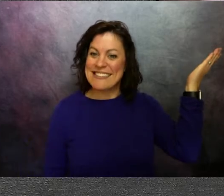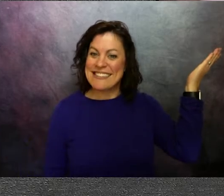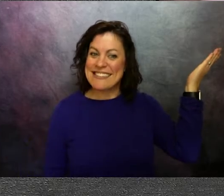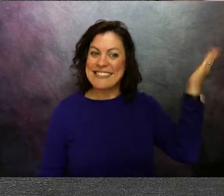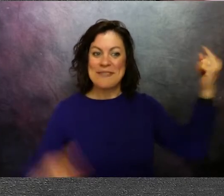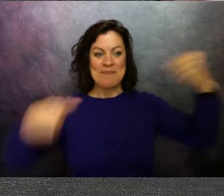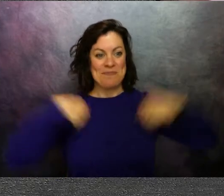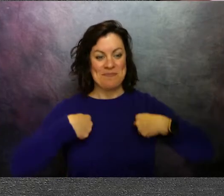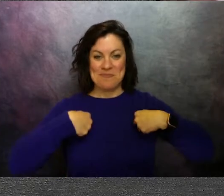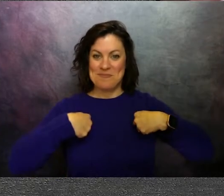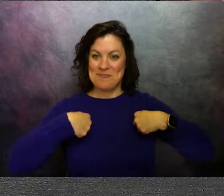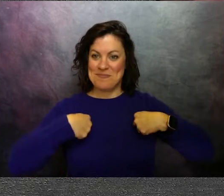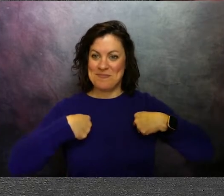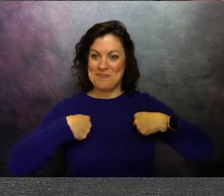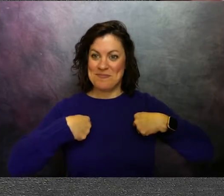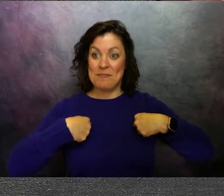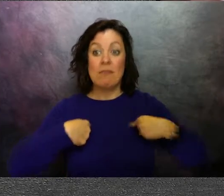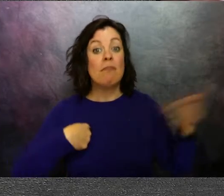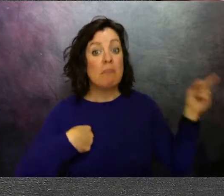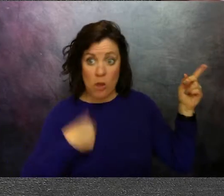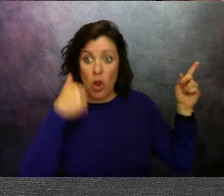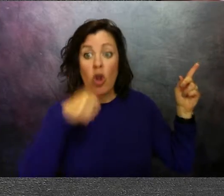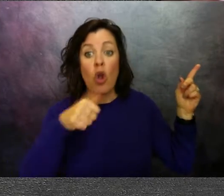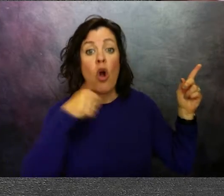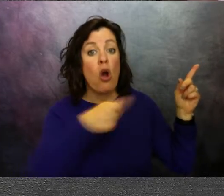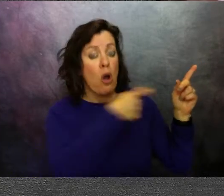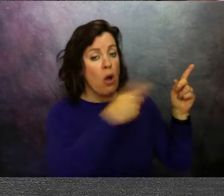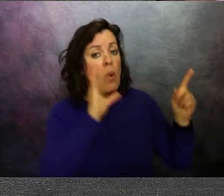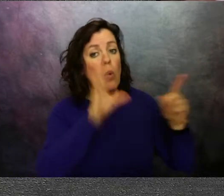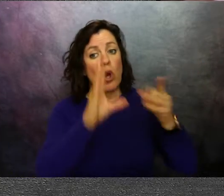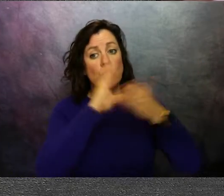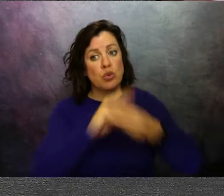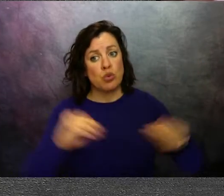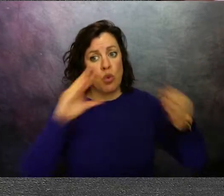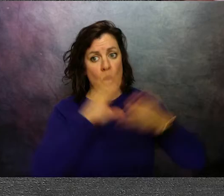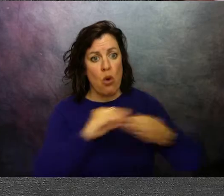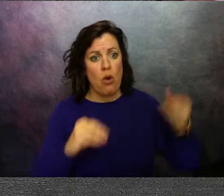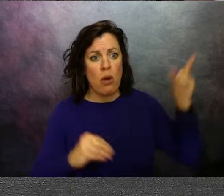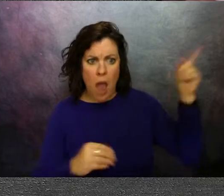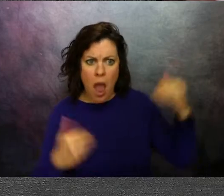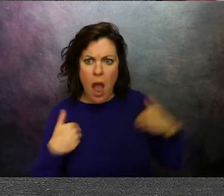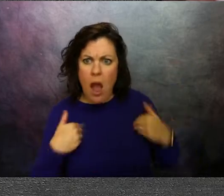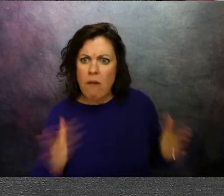This is the girl in the story. It looks like she's holding some art supplies.